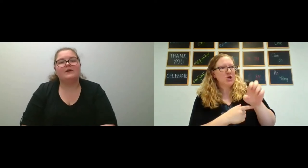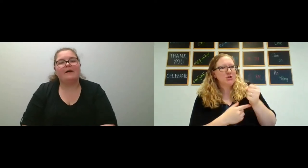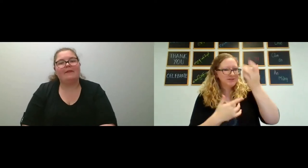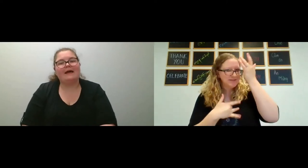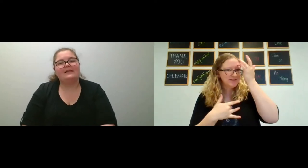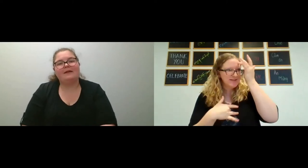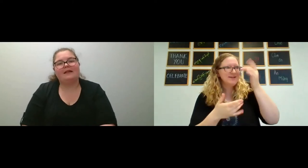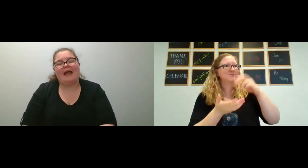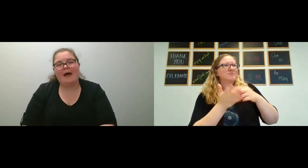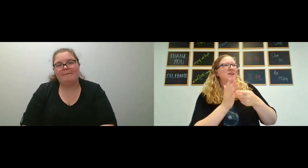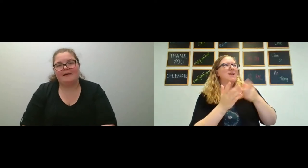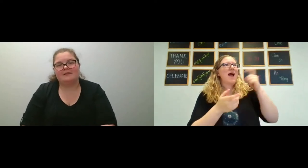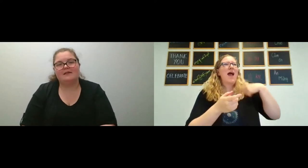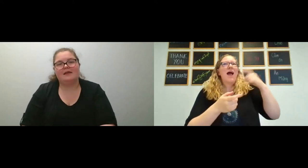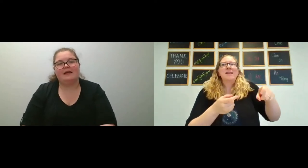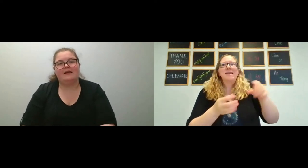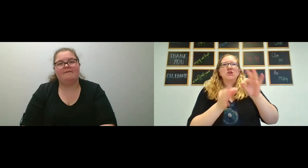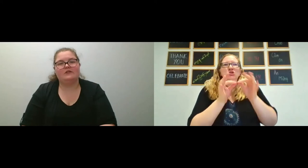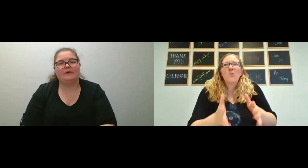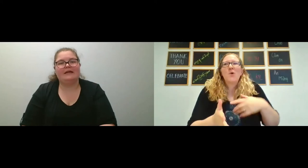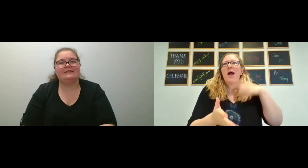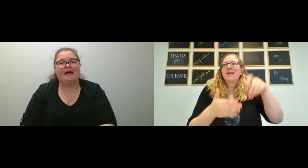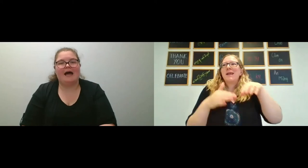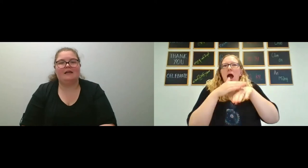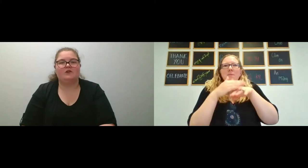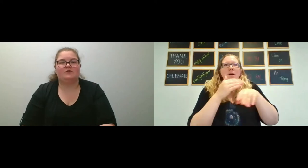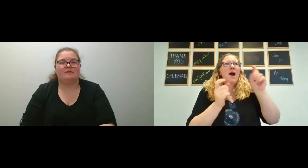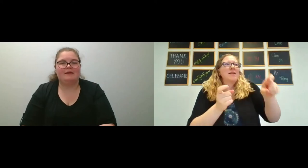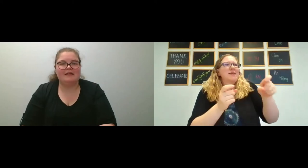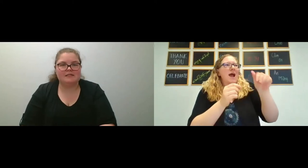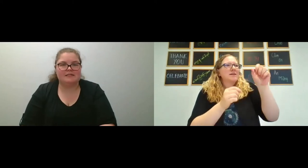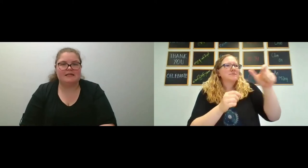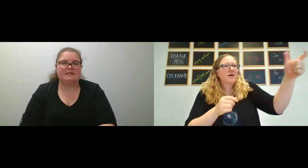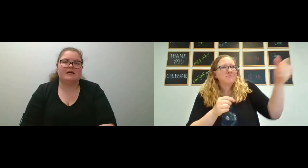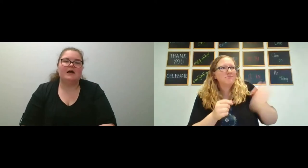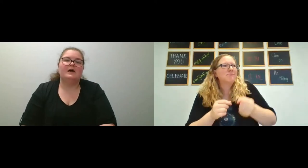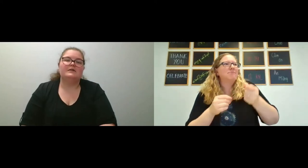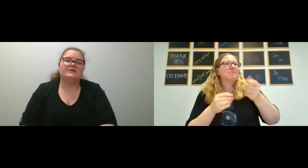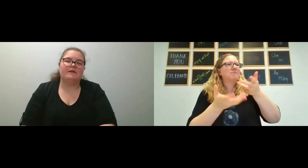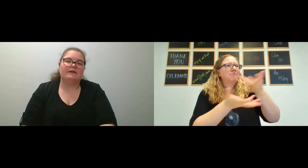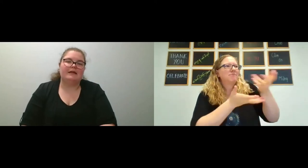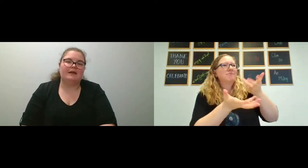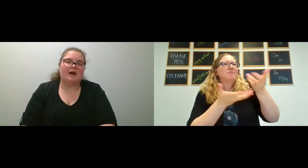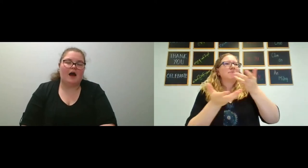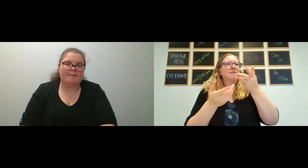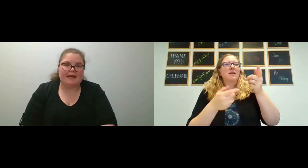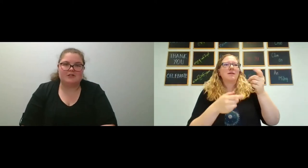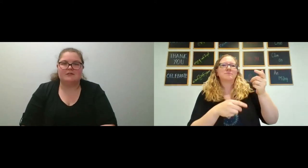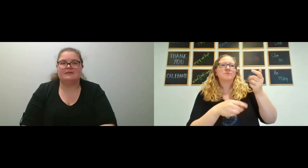So when that typically happens, the individual is diagnosed with Meniere's disease. So they'll need accommodations.